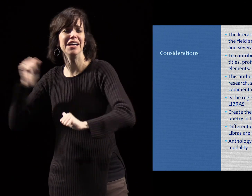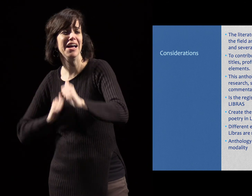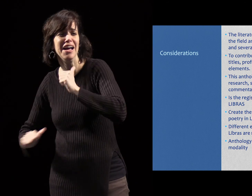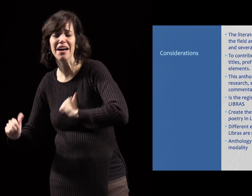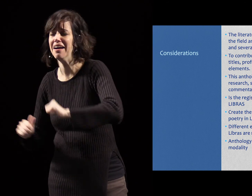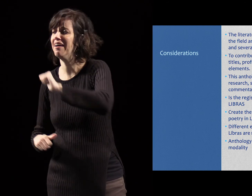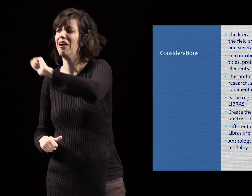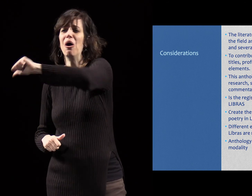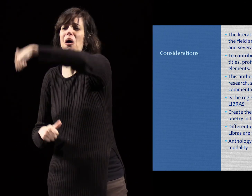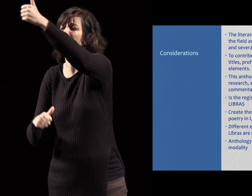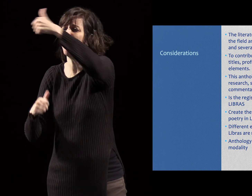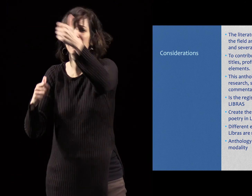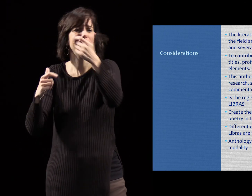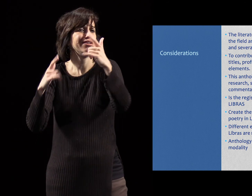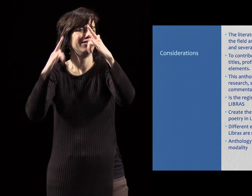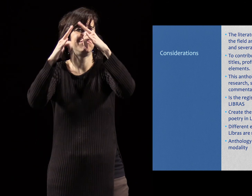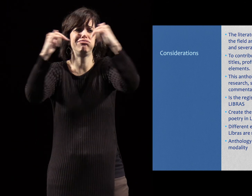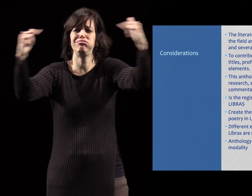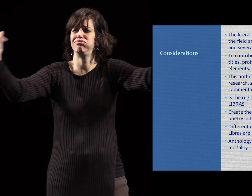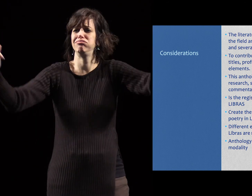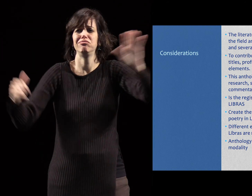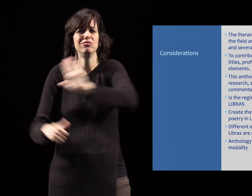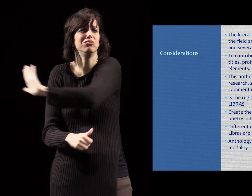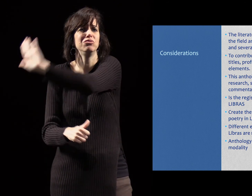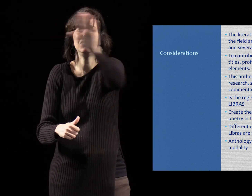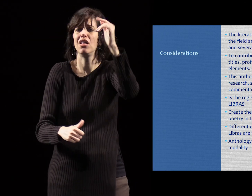performance, really anything.